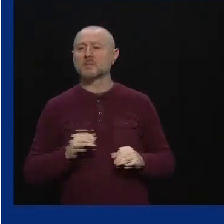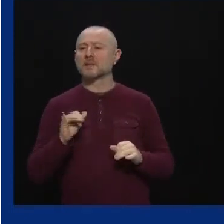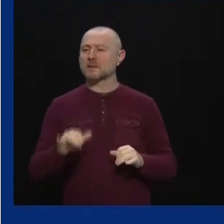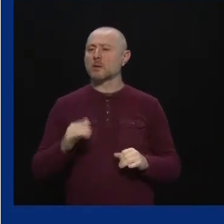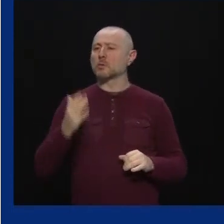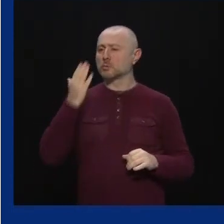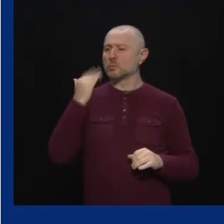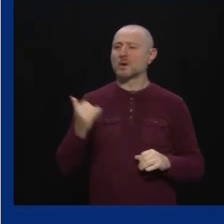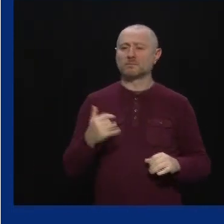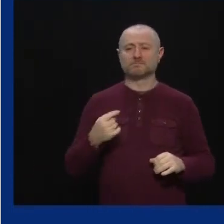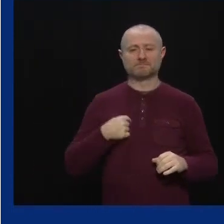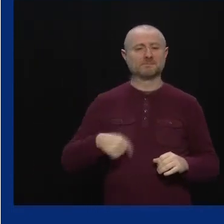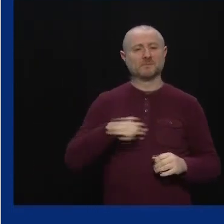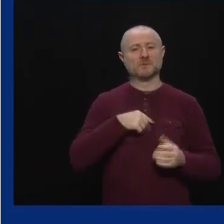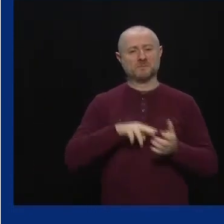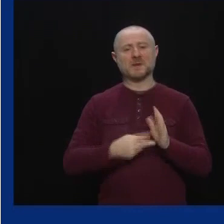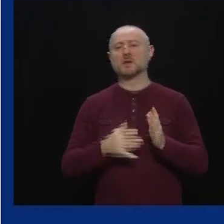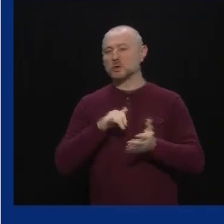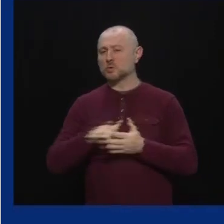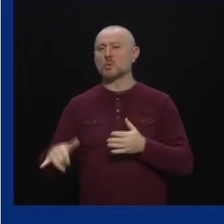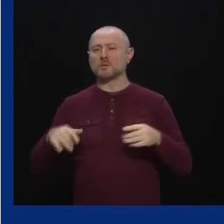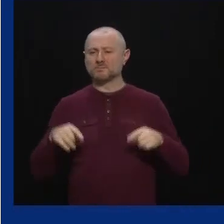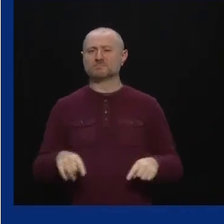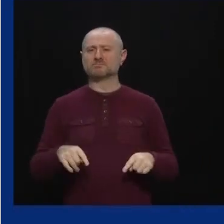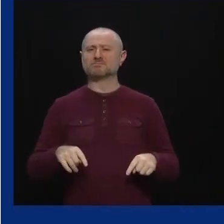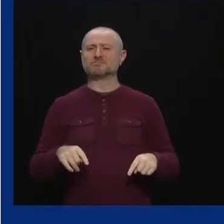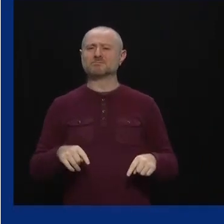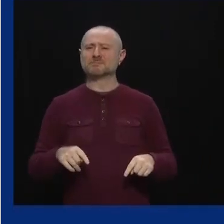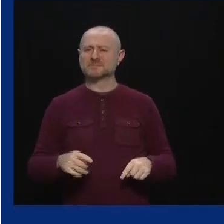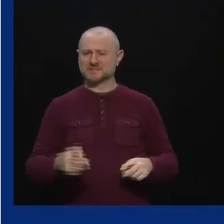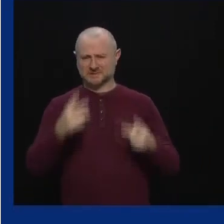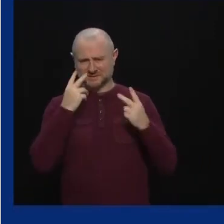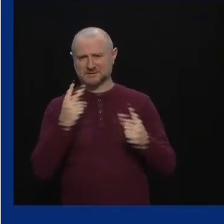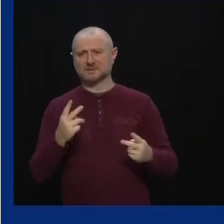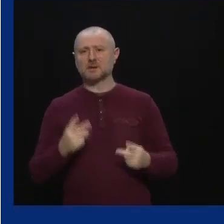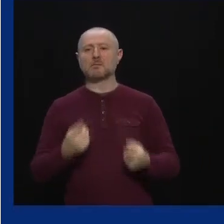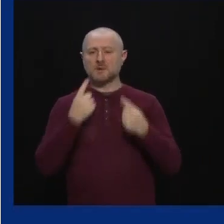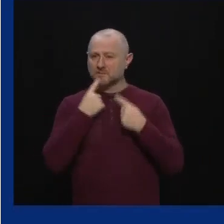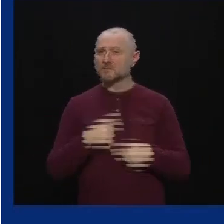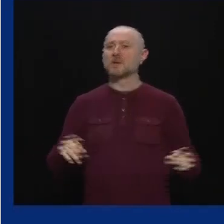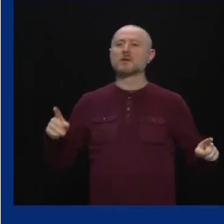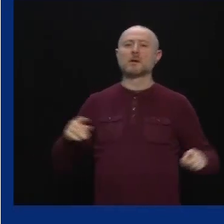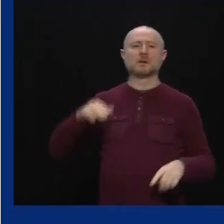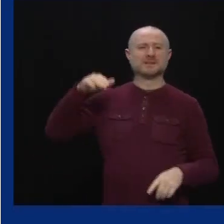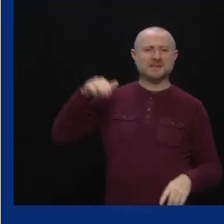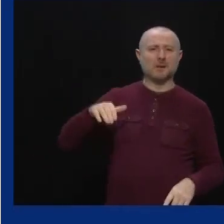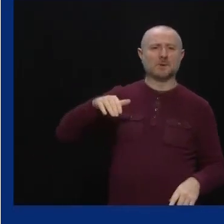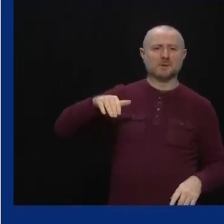YOU'RE KIND OF GRIPING ABOUT IT A LITTLE BIT. I HEAR IT, EVEN IN MY OWN HOUSEHOLD SOMETIMES. BUT YOU HAVE ALL DONE THE RIGHT